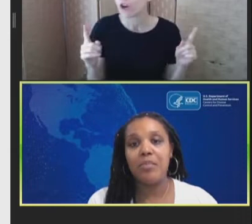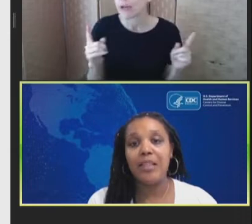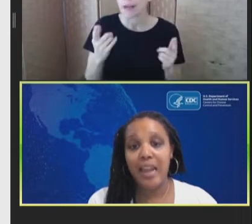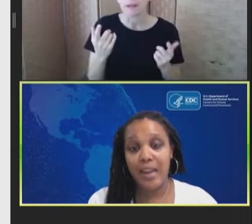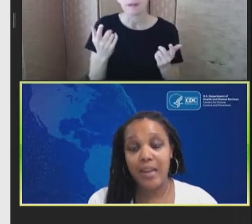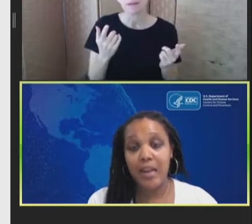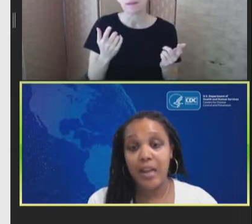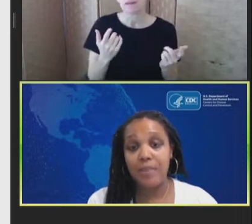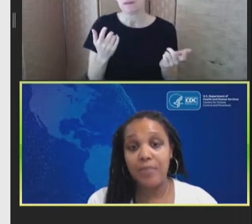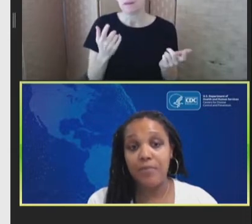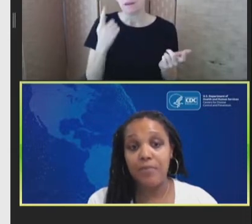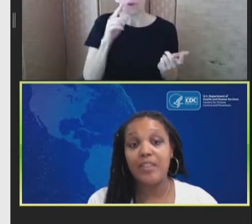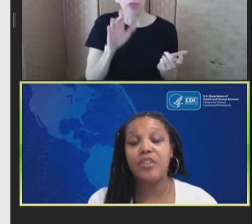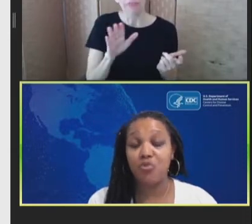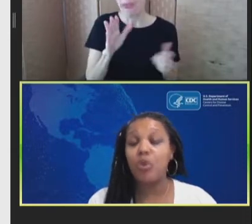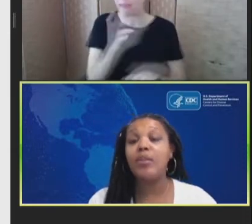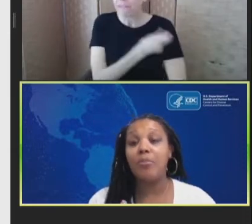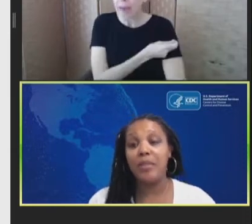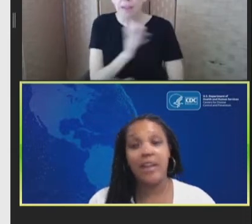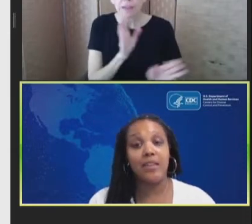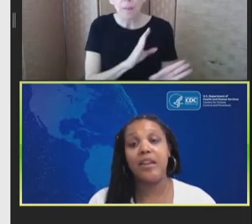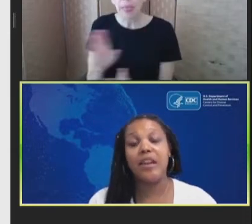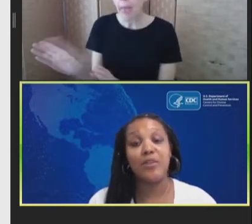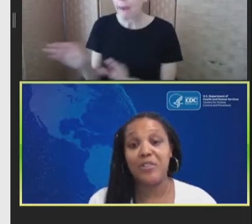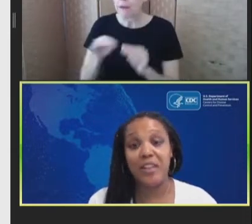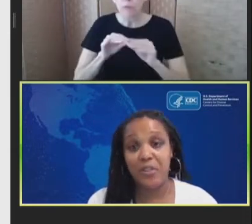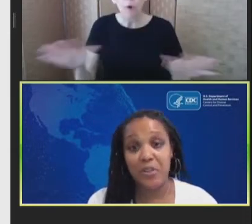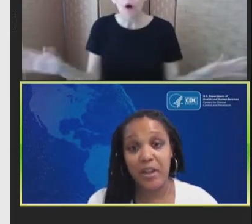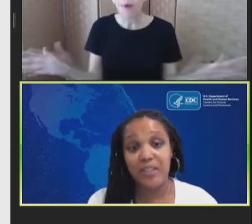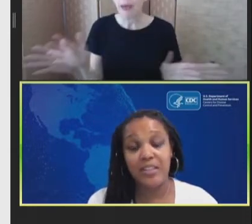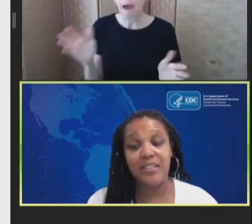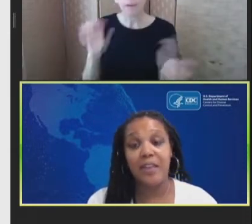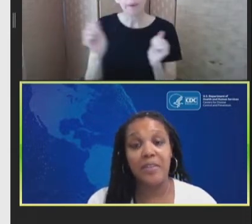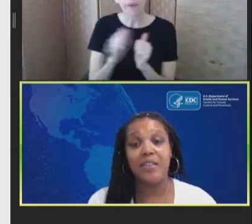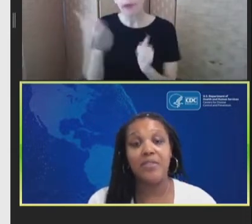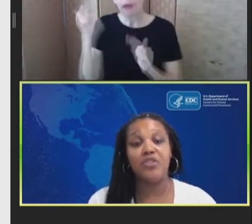planning -- vaccination rollout planning than any other state in the United States. I think that